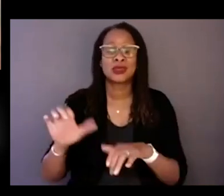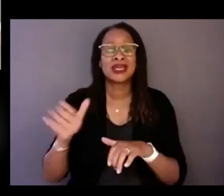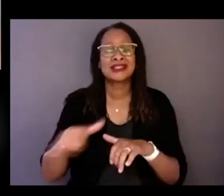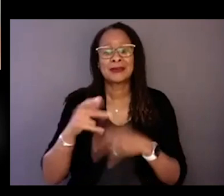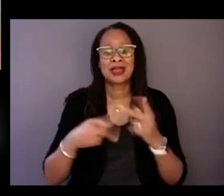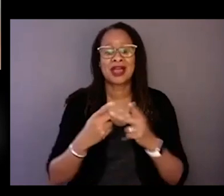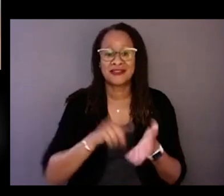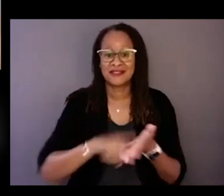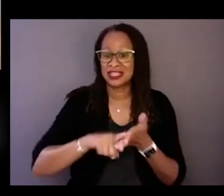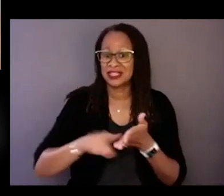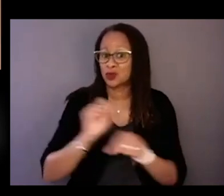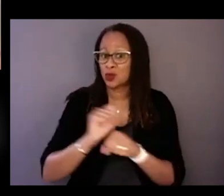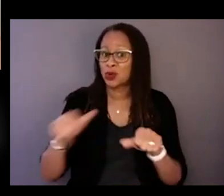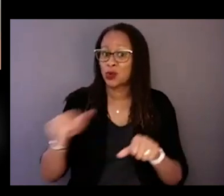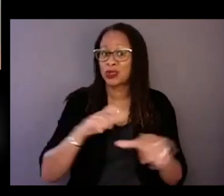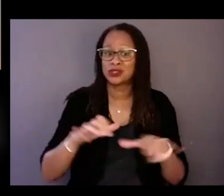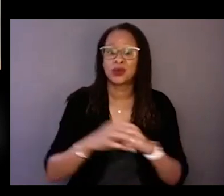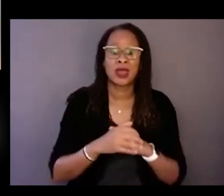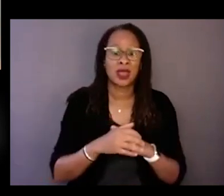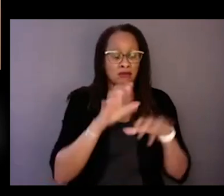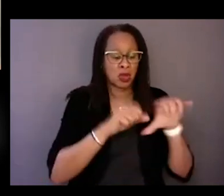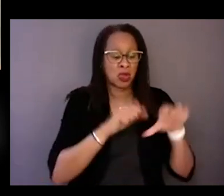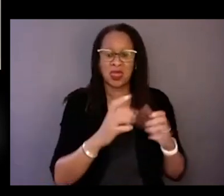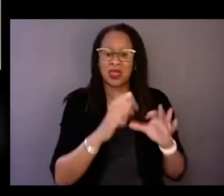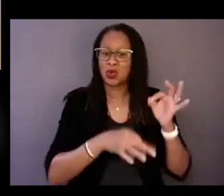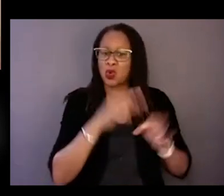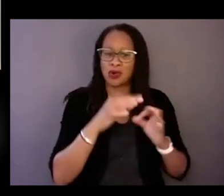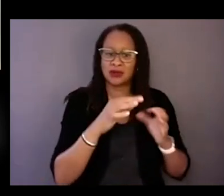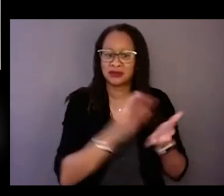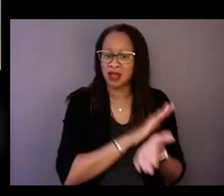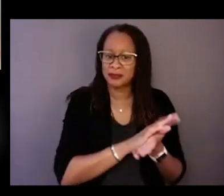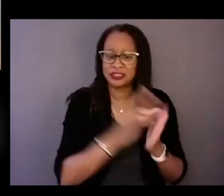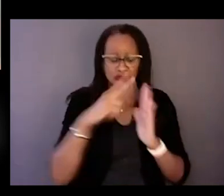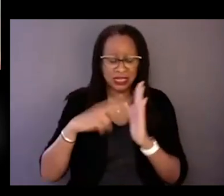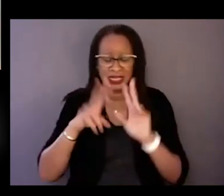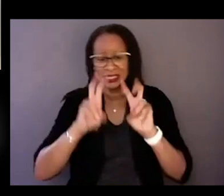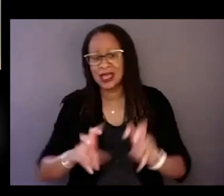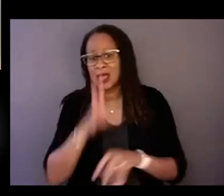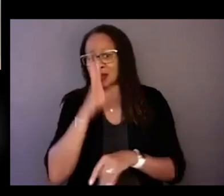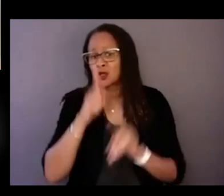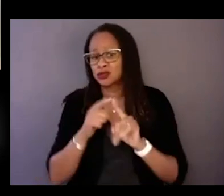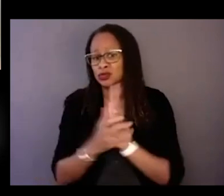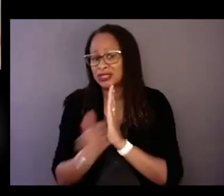that we do, pulling court documents and reading and analyzing and talking to experts to understand what's happening.